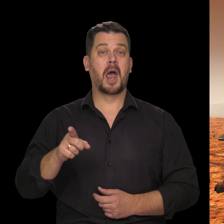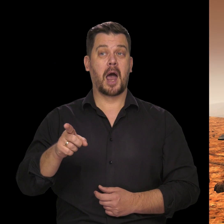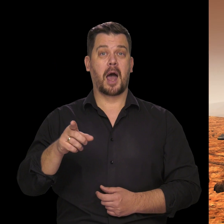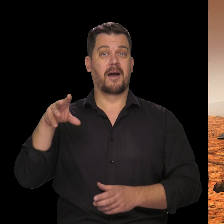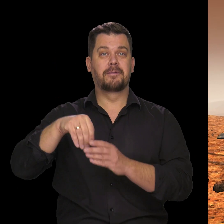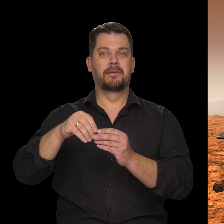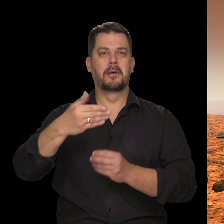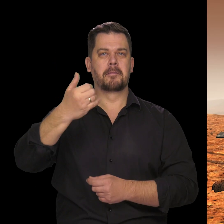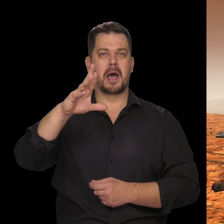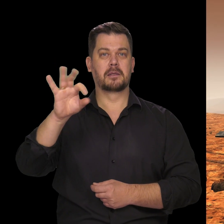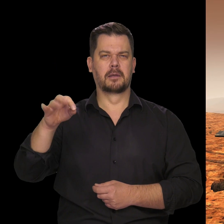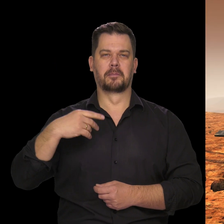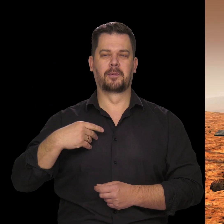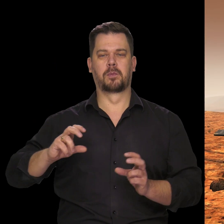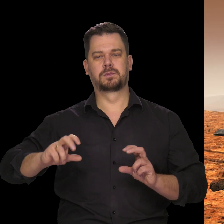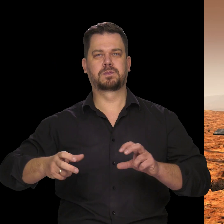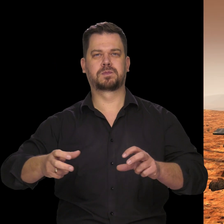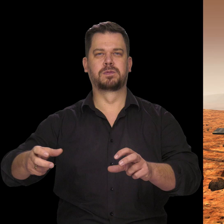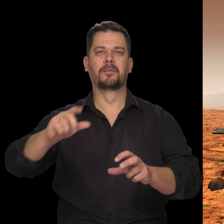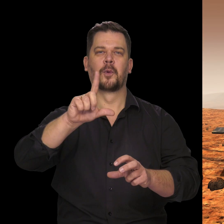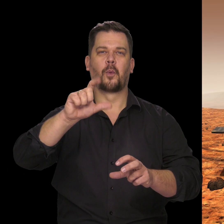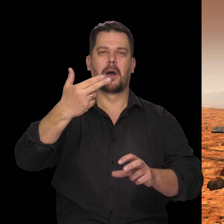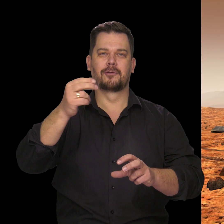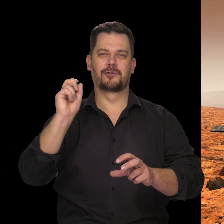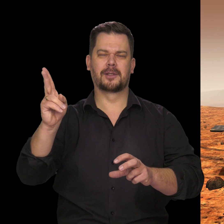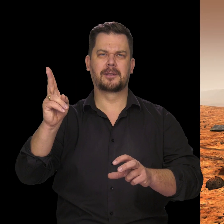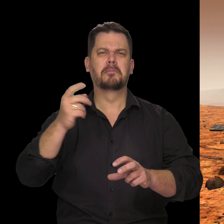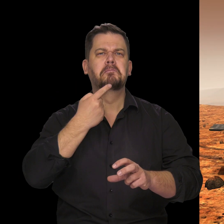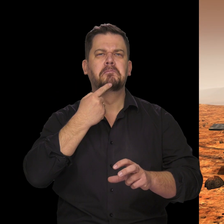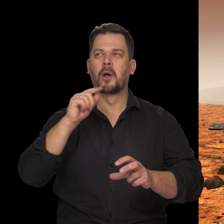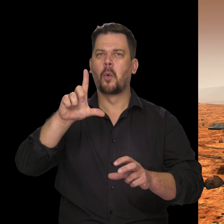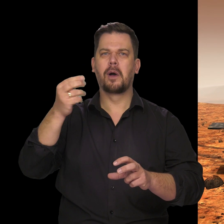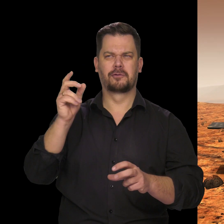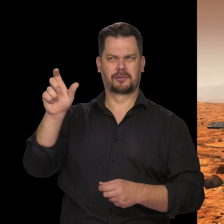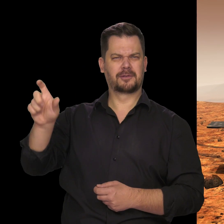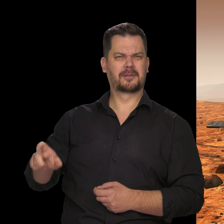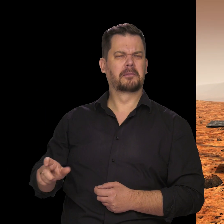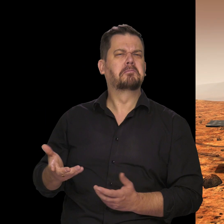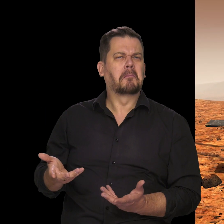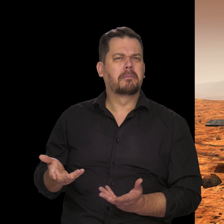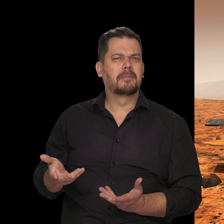Several rovers have traversed or are traversing the surface of Mars. What are rovers?